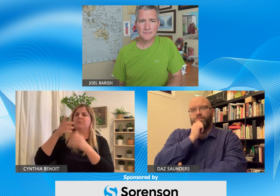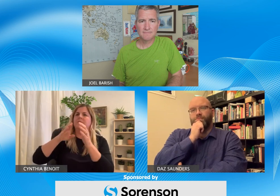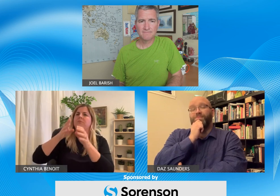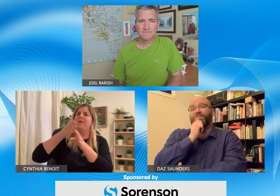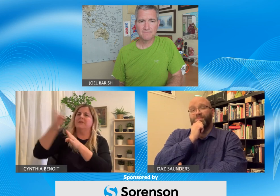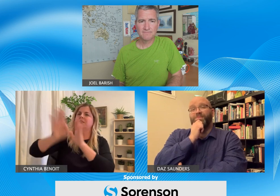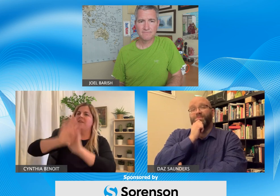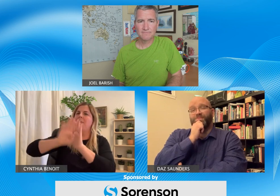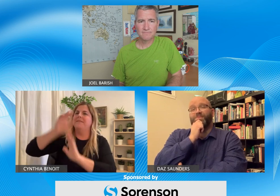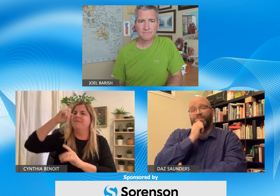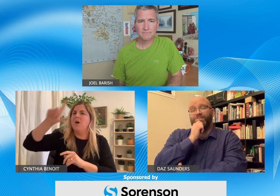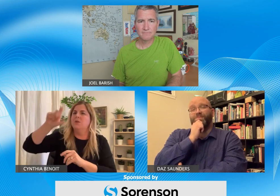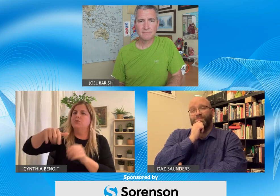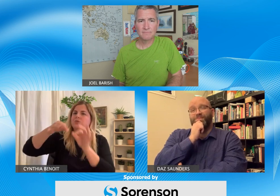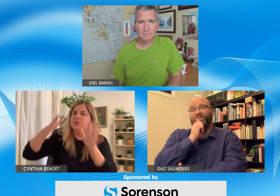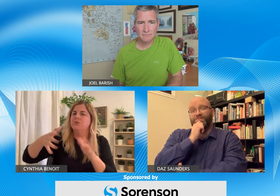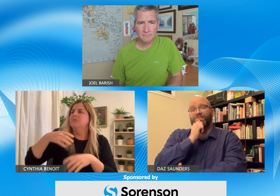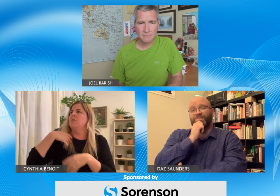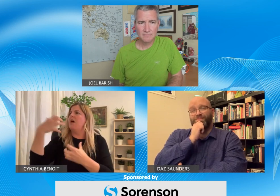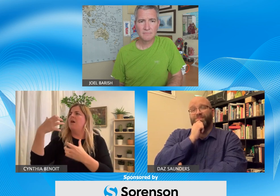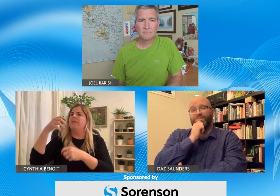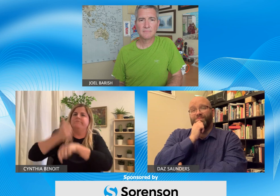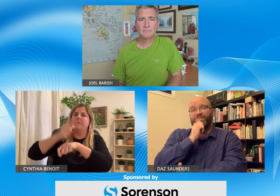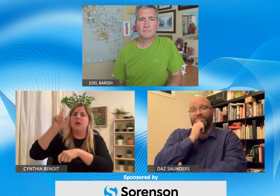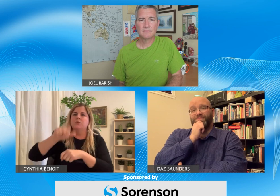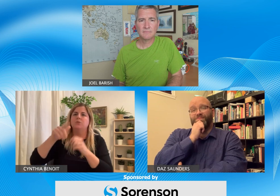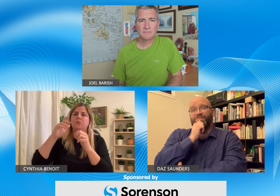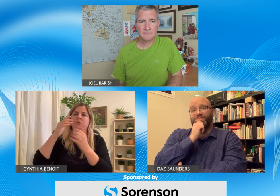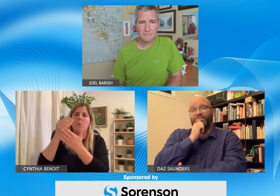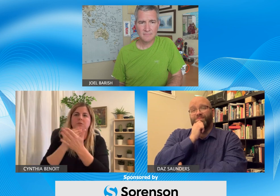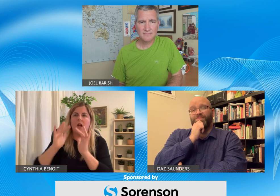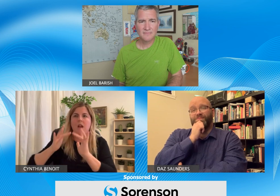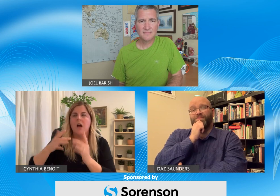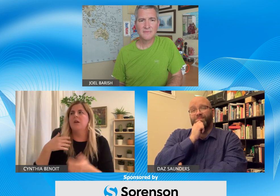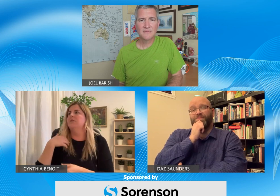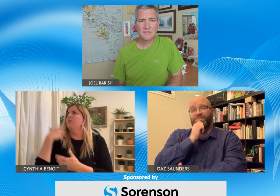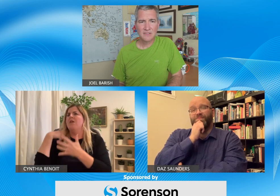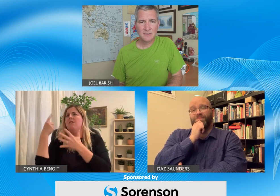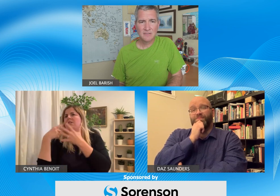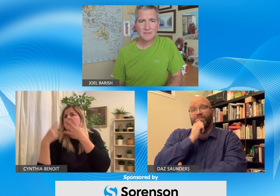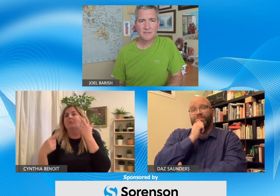professional development for the LSQ interpreters like online LSQ courses and